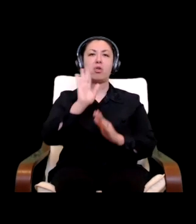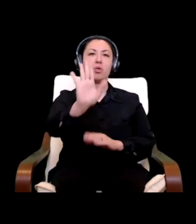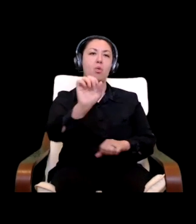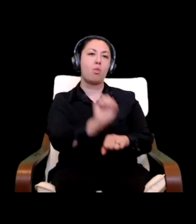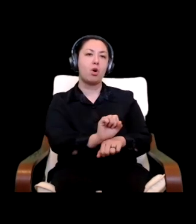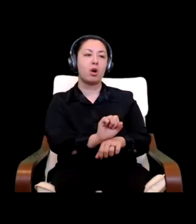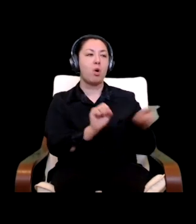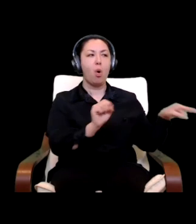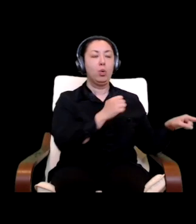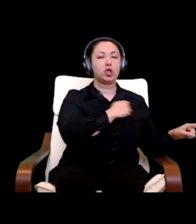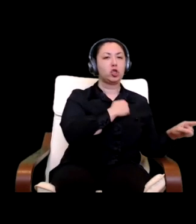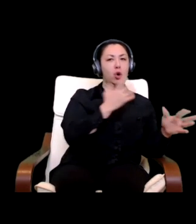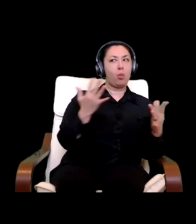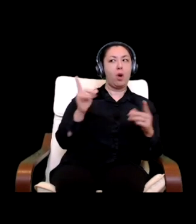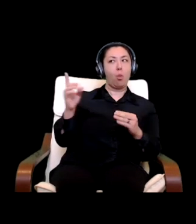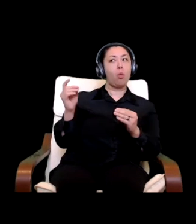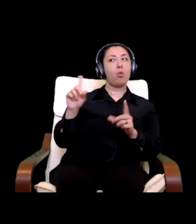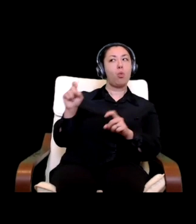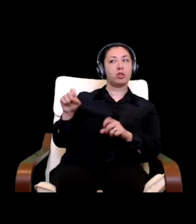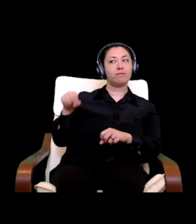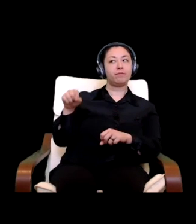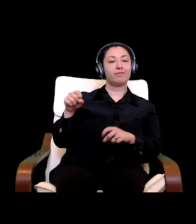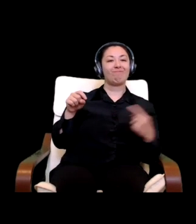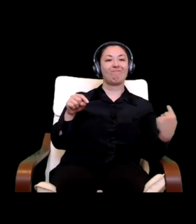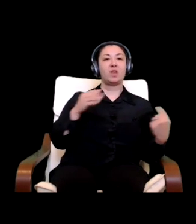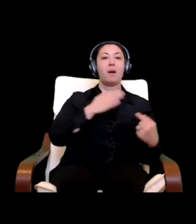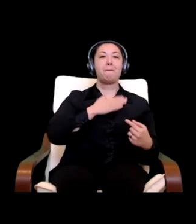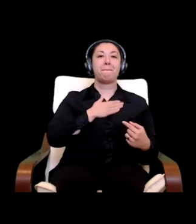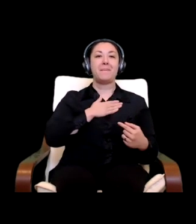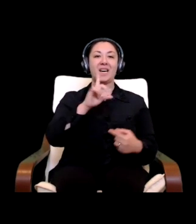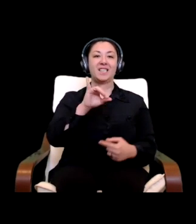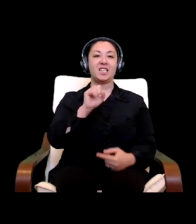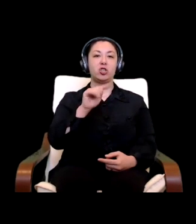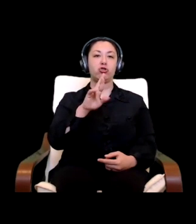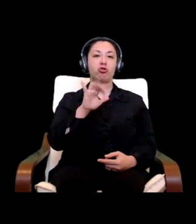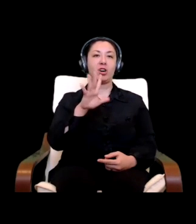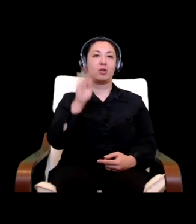My district will be remote this fall, do you have suggestions or tips